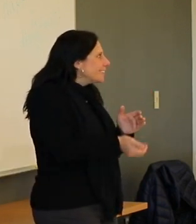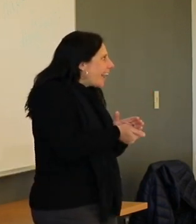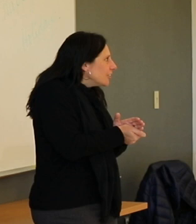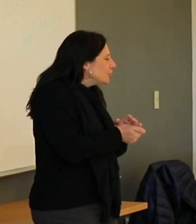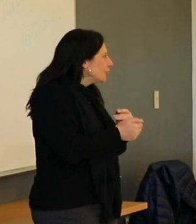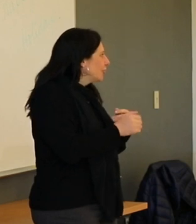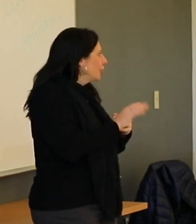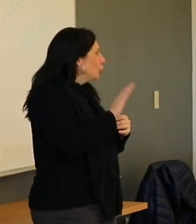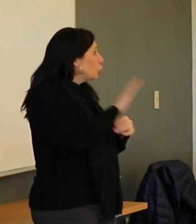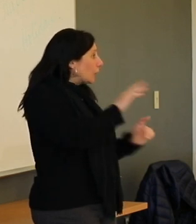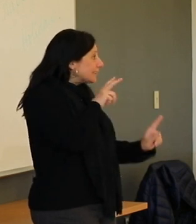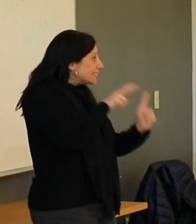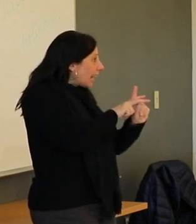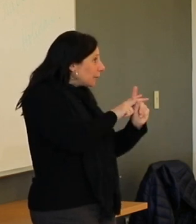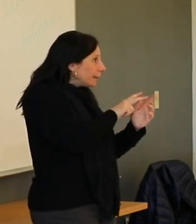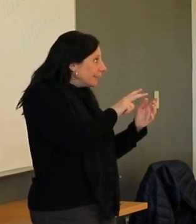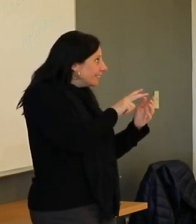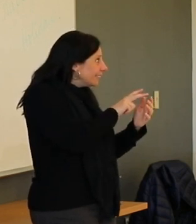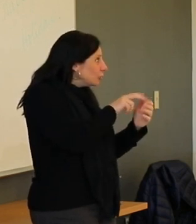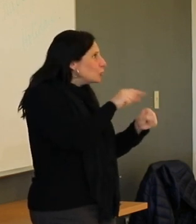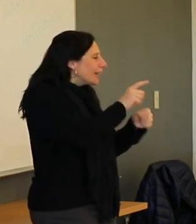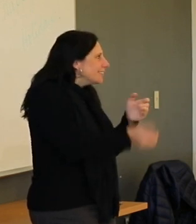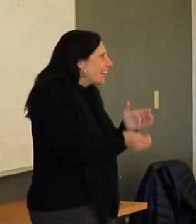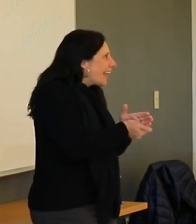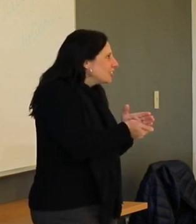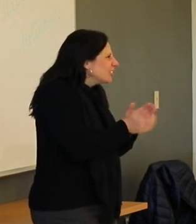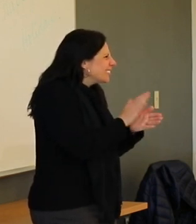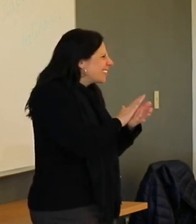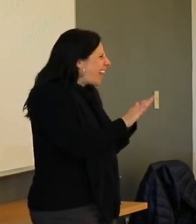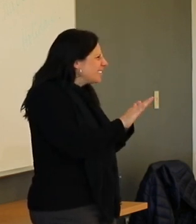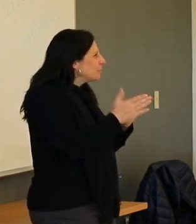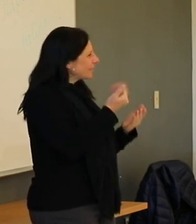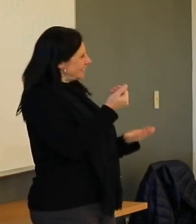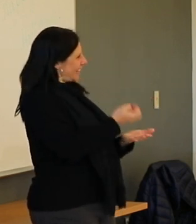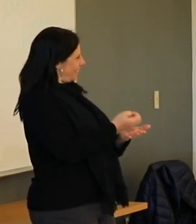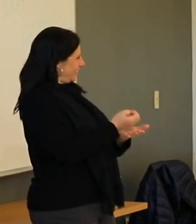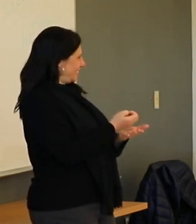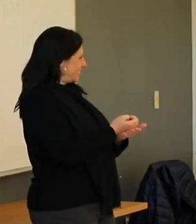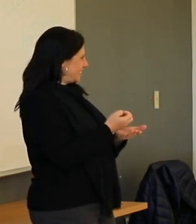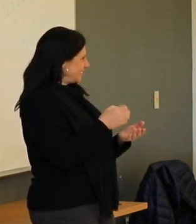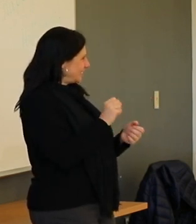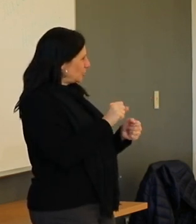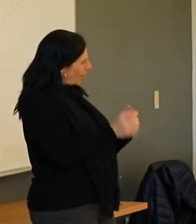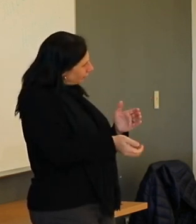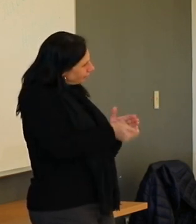And so that's a nice way to provide evidence in a little bit more context when we're going through and reading.